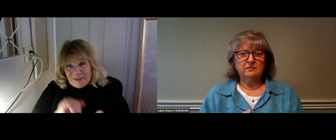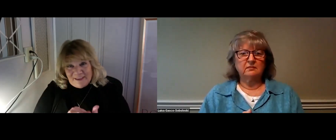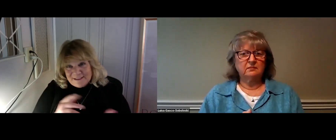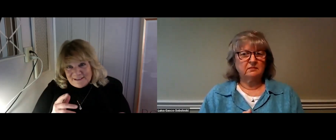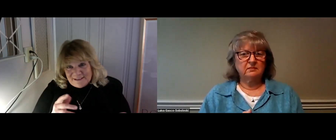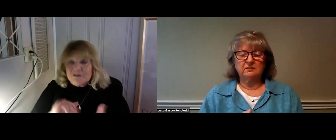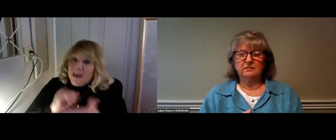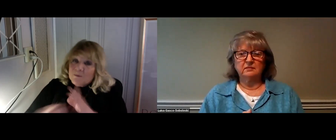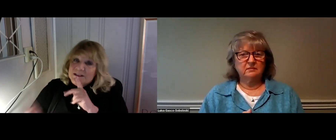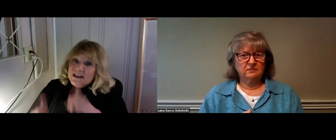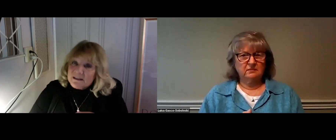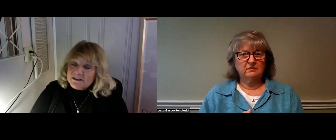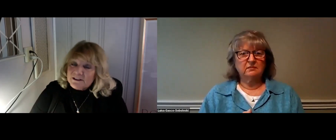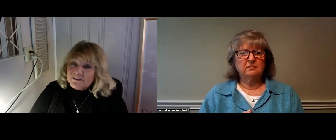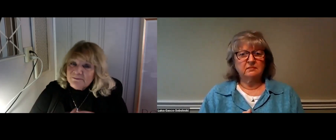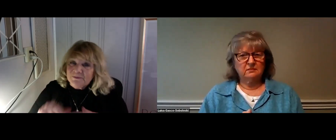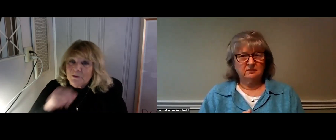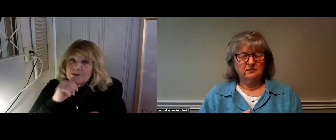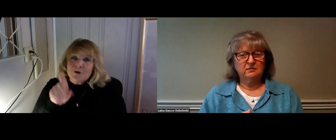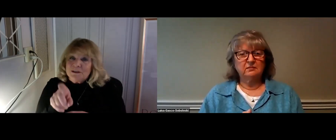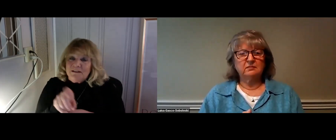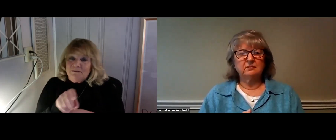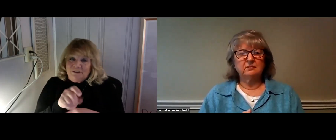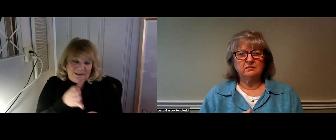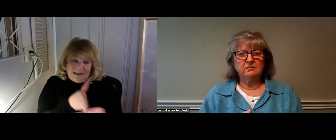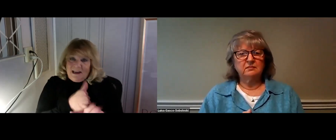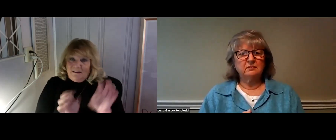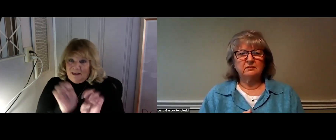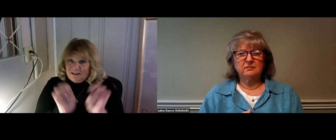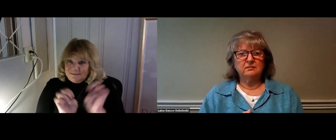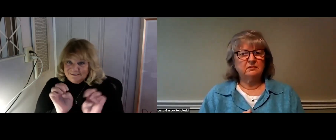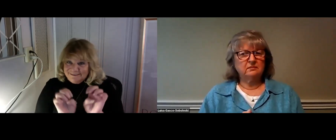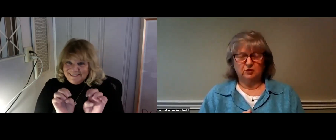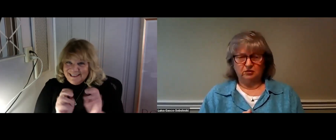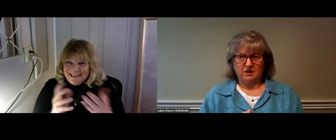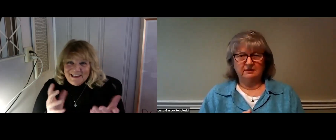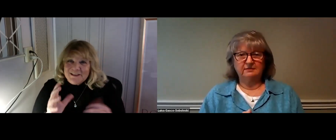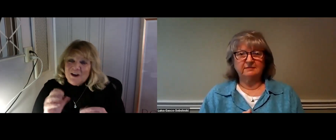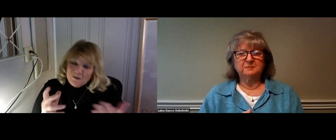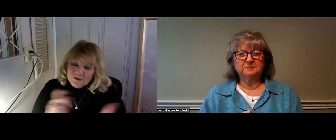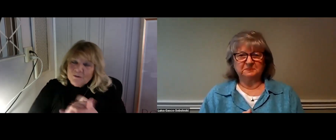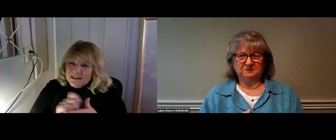" So, that was the answer, there was no need for a psych eval."